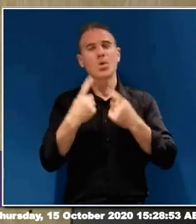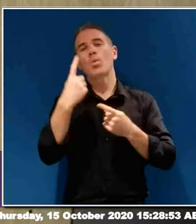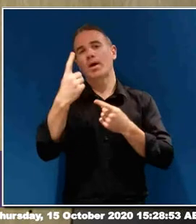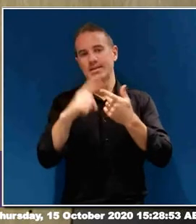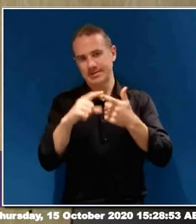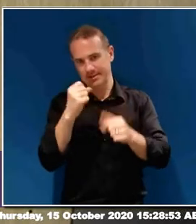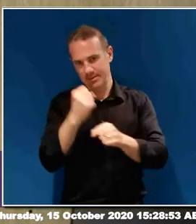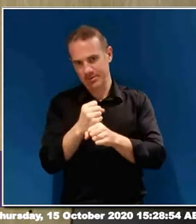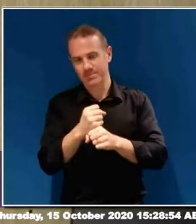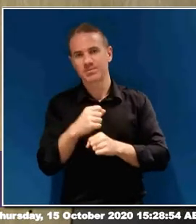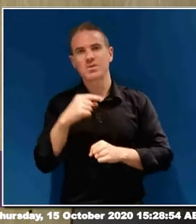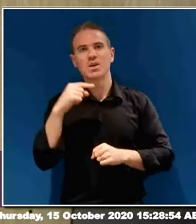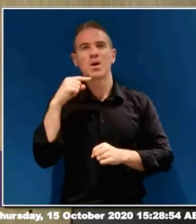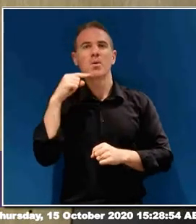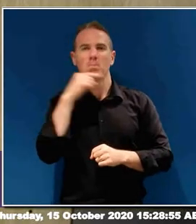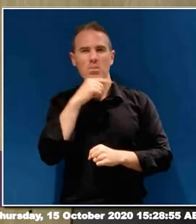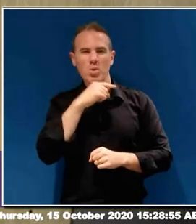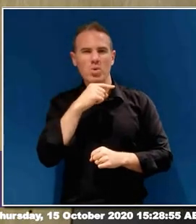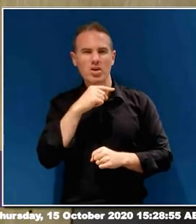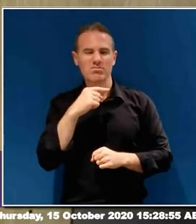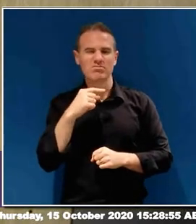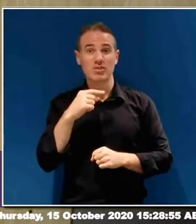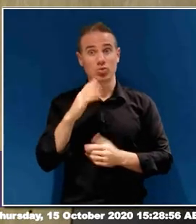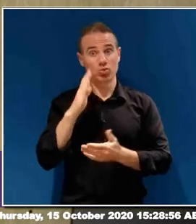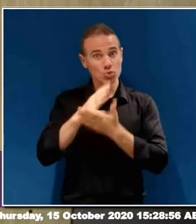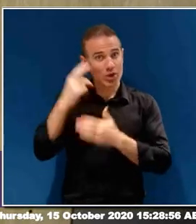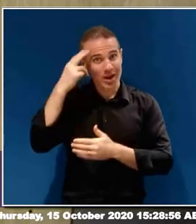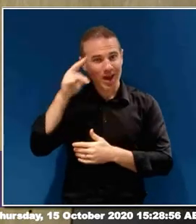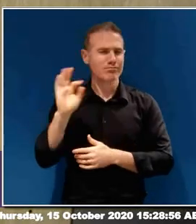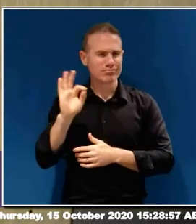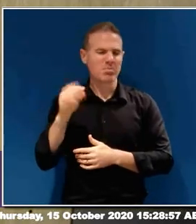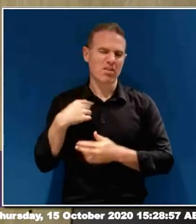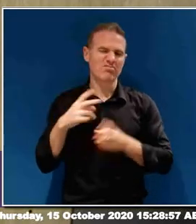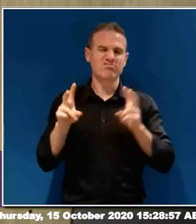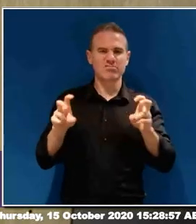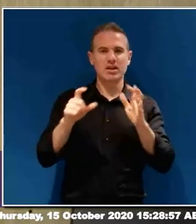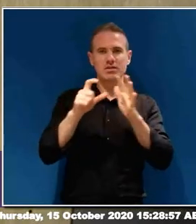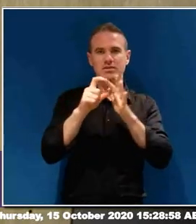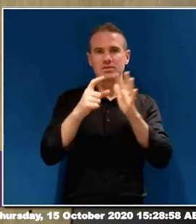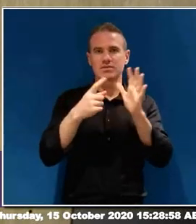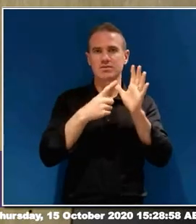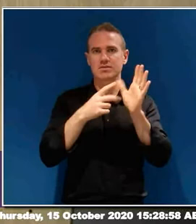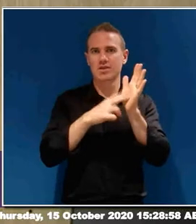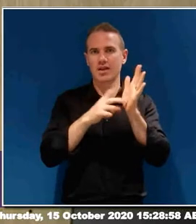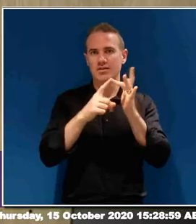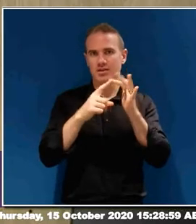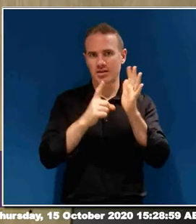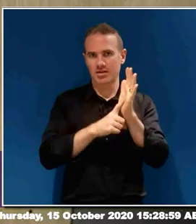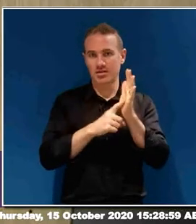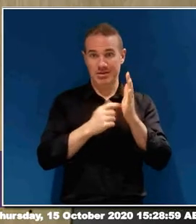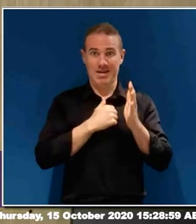He's a little boy in our longitudinal study, and in prep his teacher said,